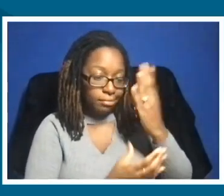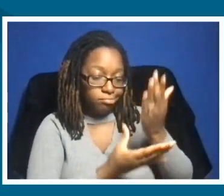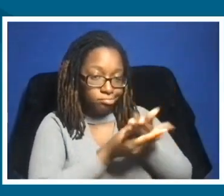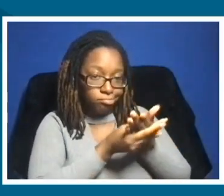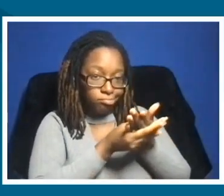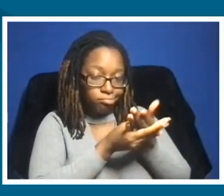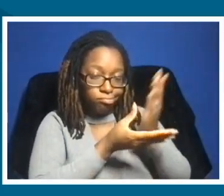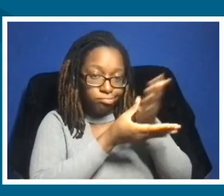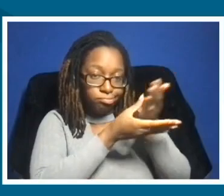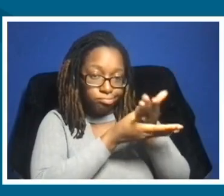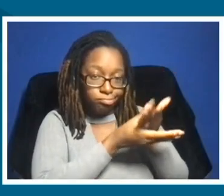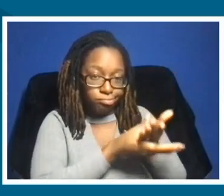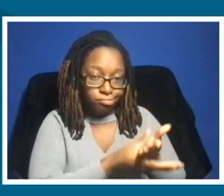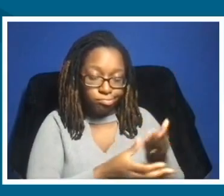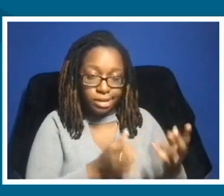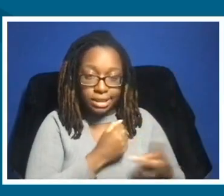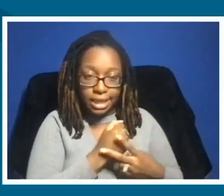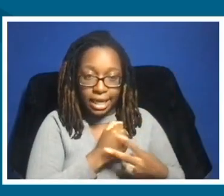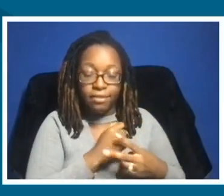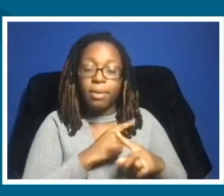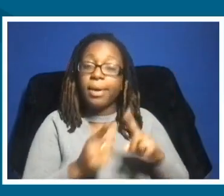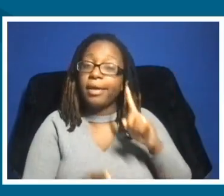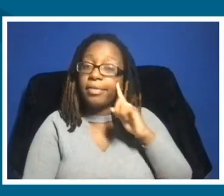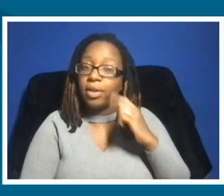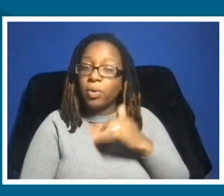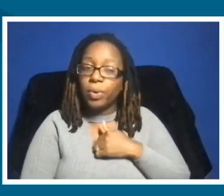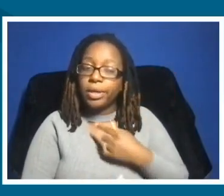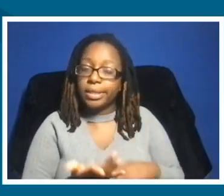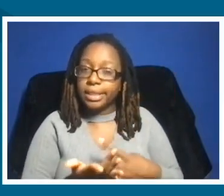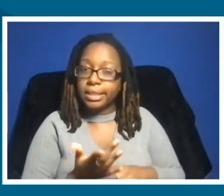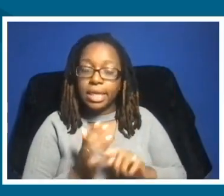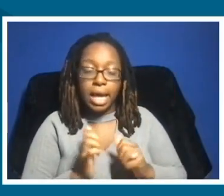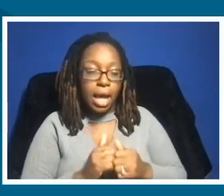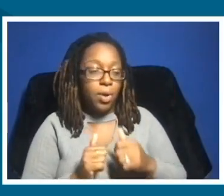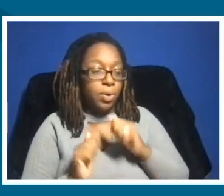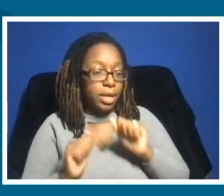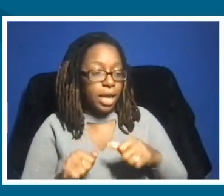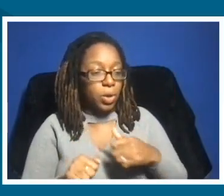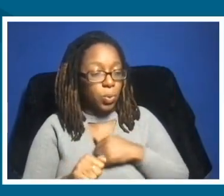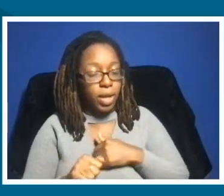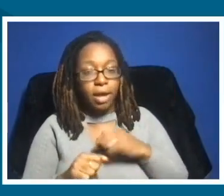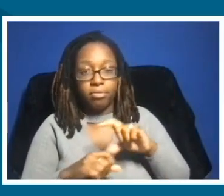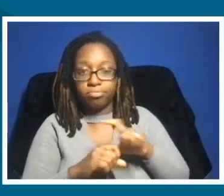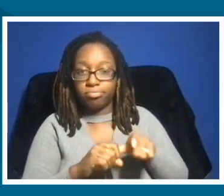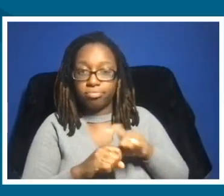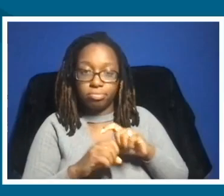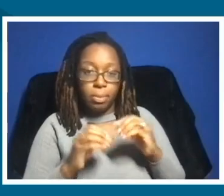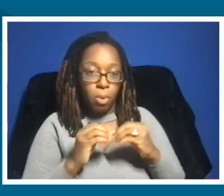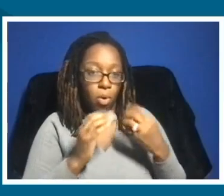you know i think we're talking about like how can we scale this and how can